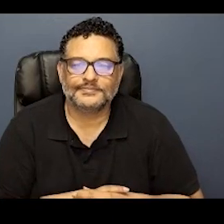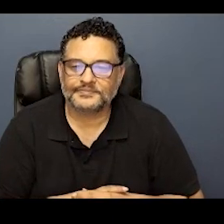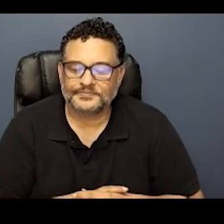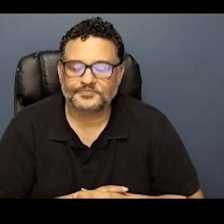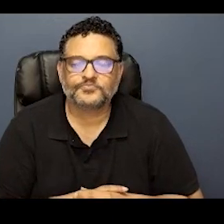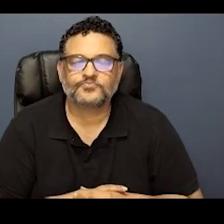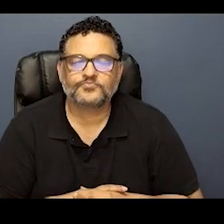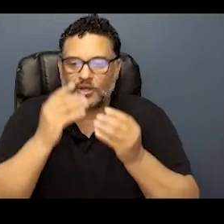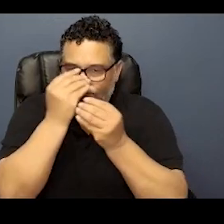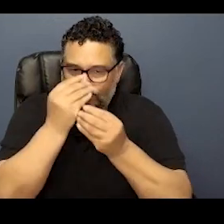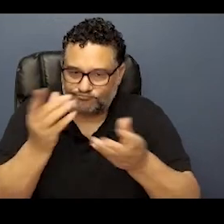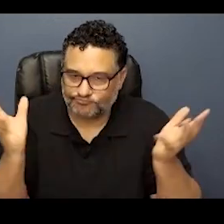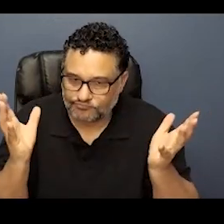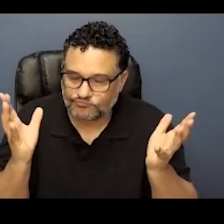[Disclaimer Language] Disclaimer. The contents